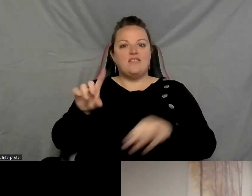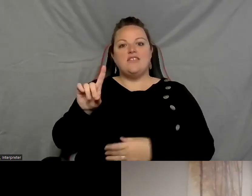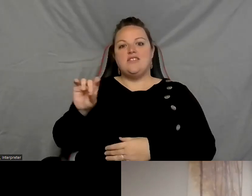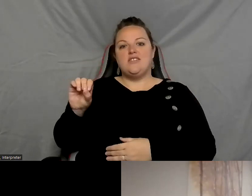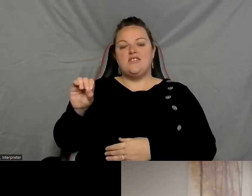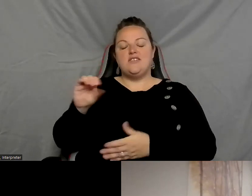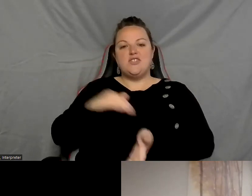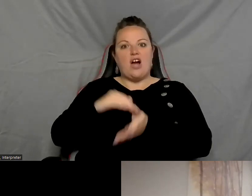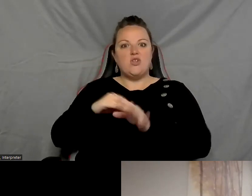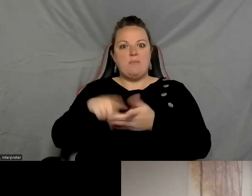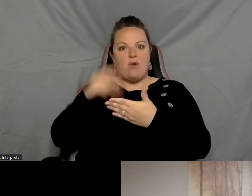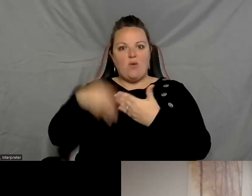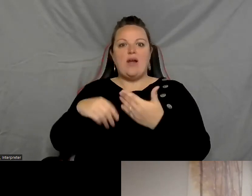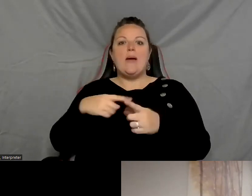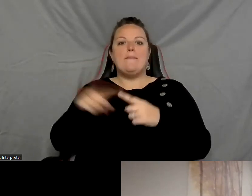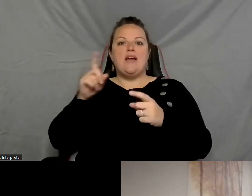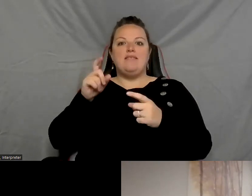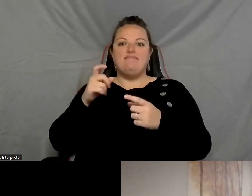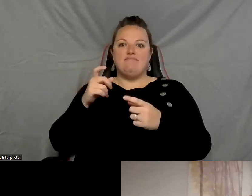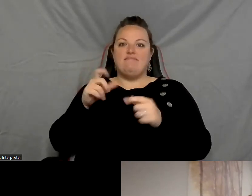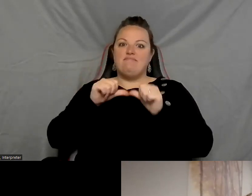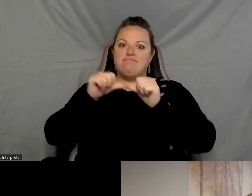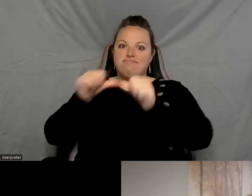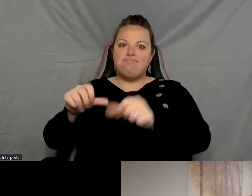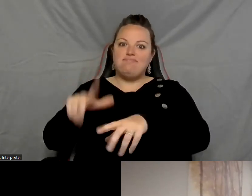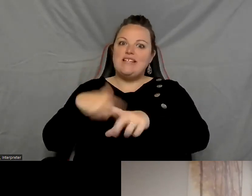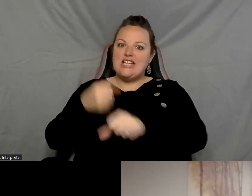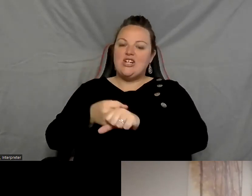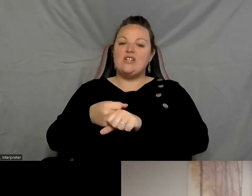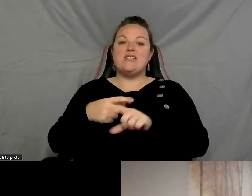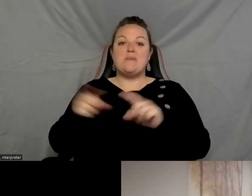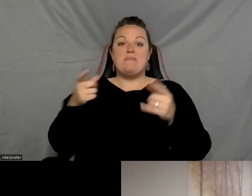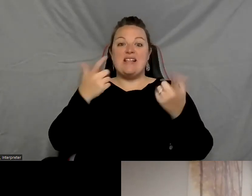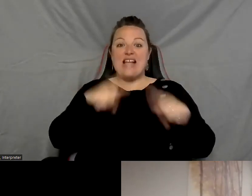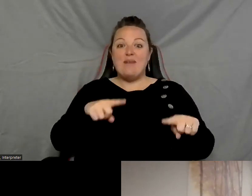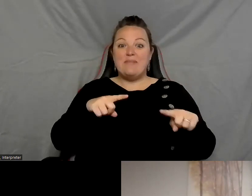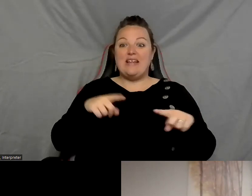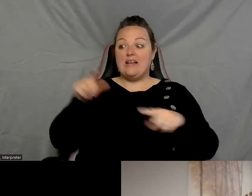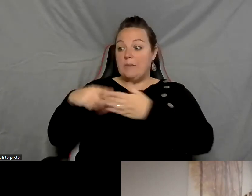And in the meantime, we still have 180 plus openings in the state. And each class is only